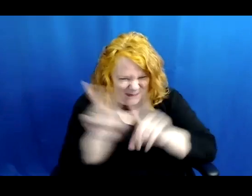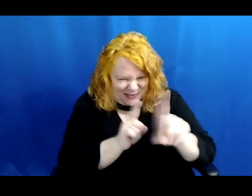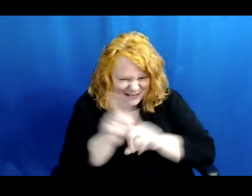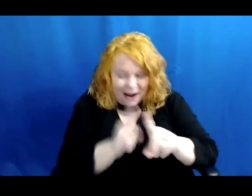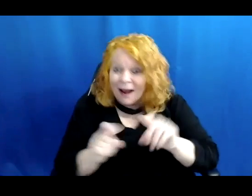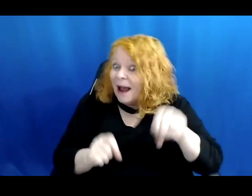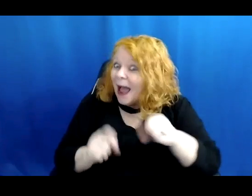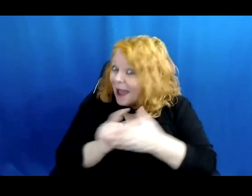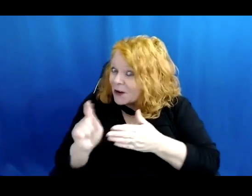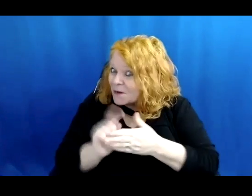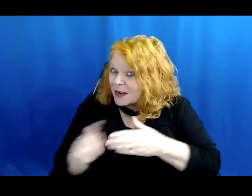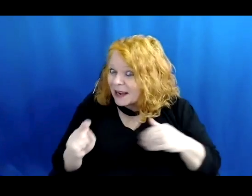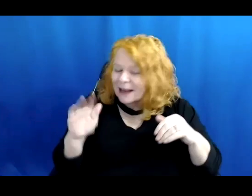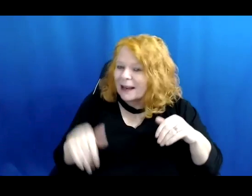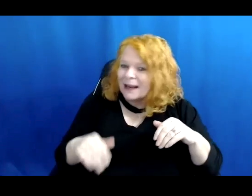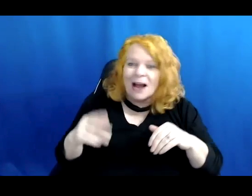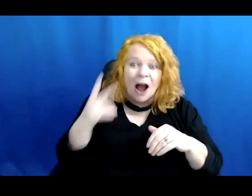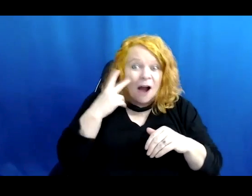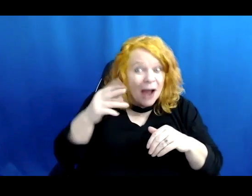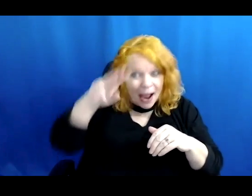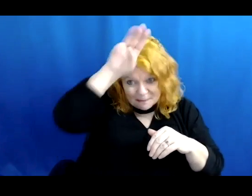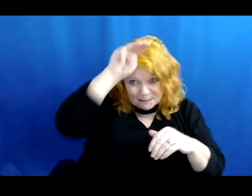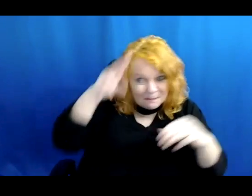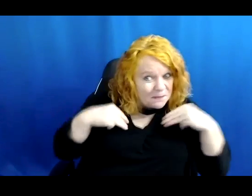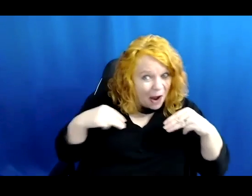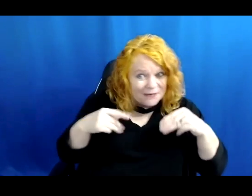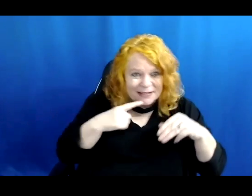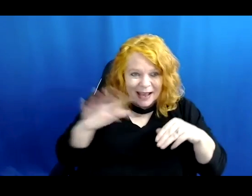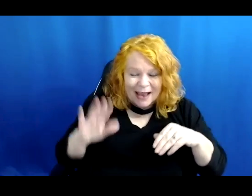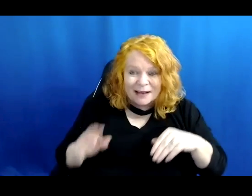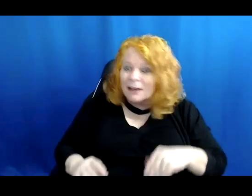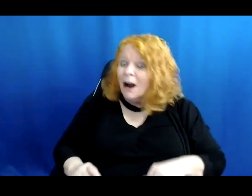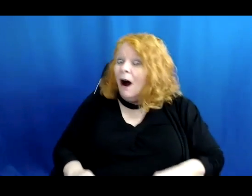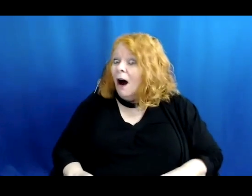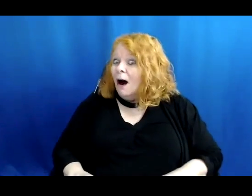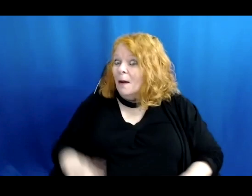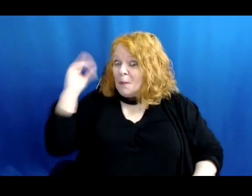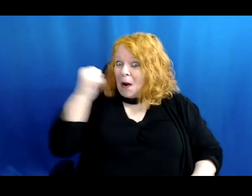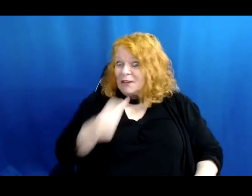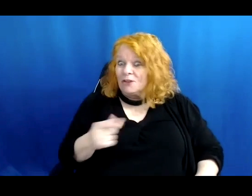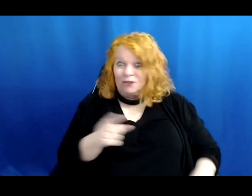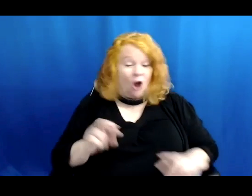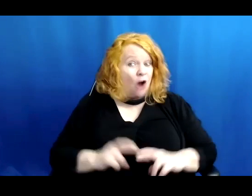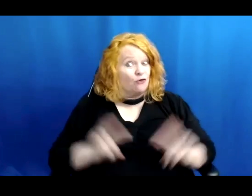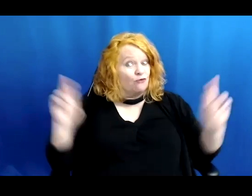With Big Marvin and Midwest Marvin as well. Here we go. Are you ready, boys and girls? Are you steady boys and girls?